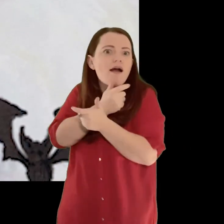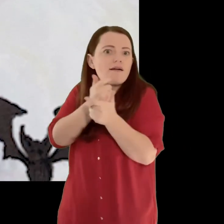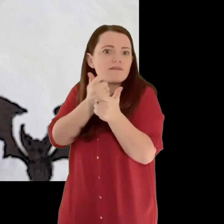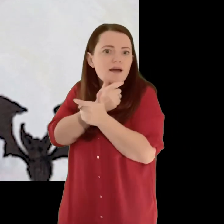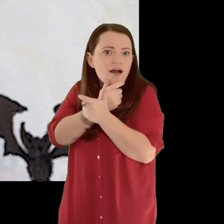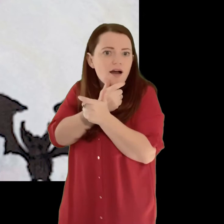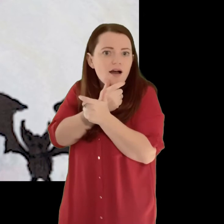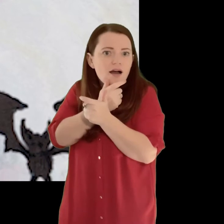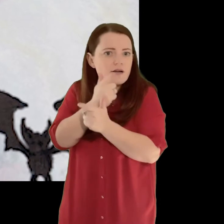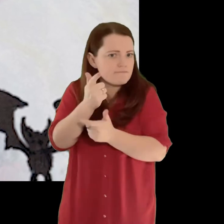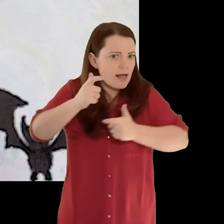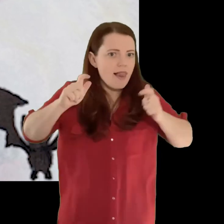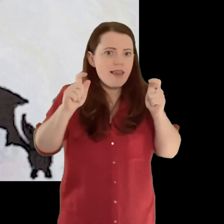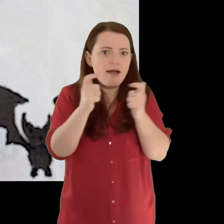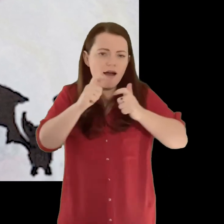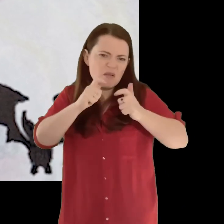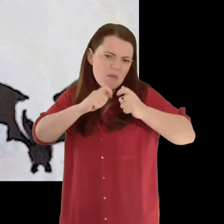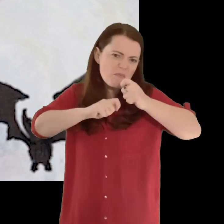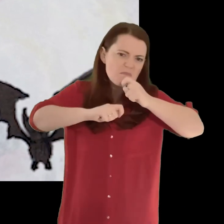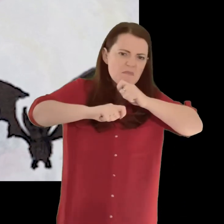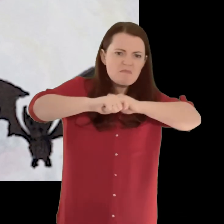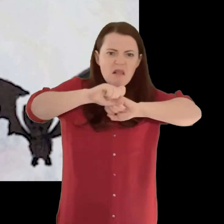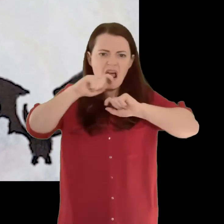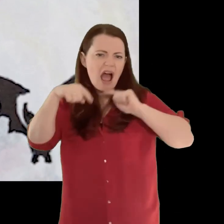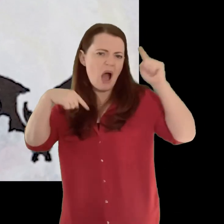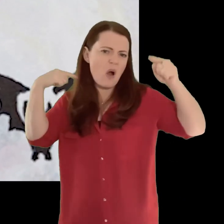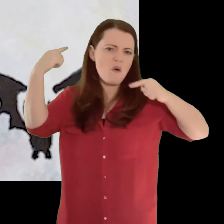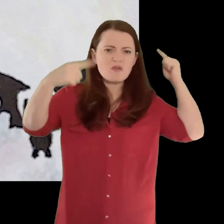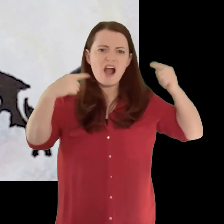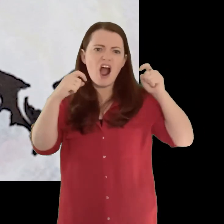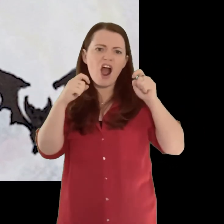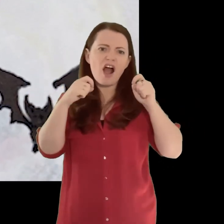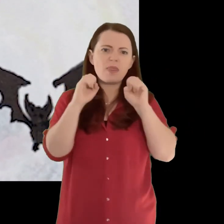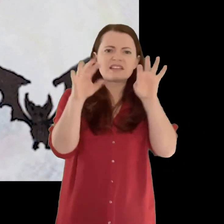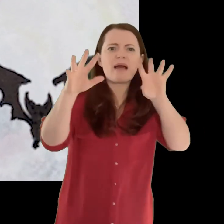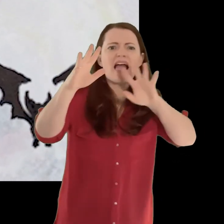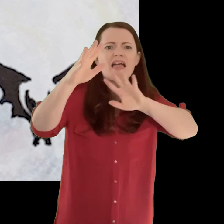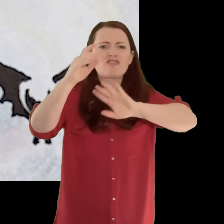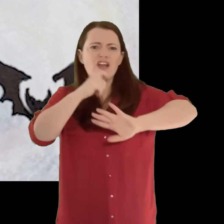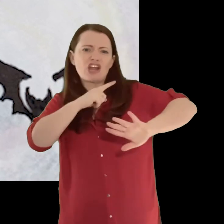But the laughter got louder As the spells became stronger and stranger and bigger and wider and longer